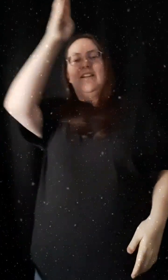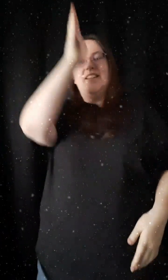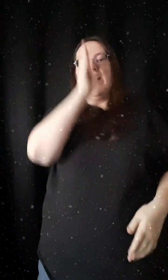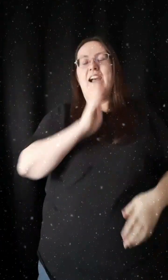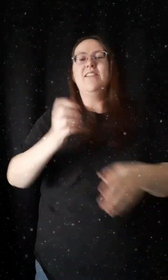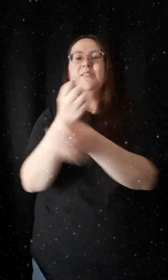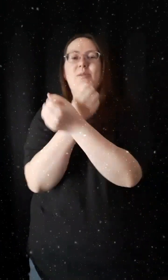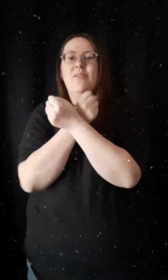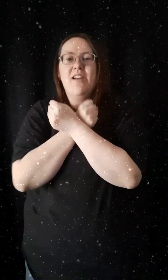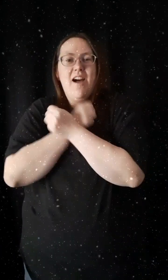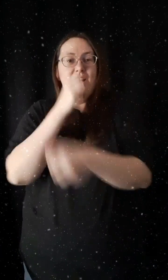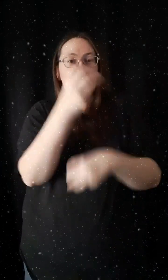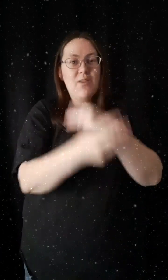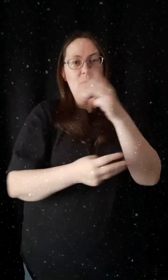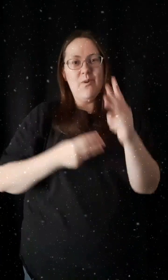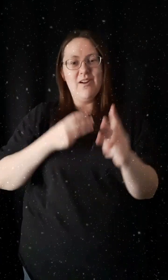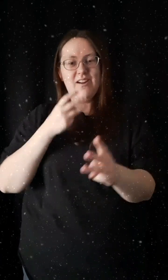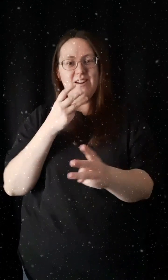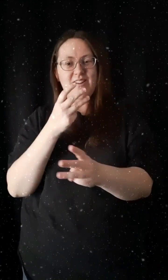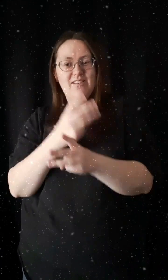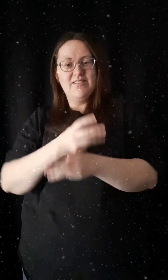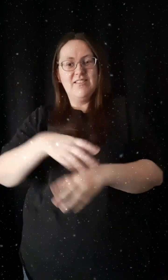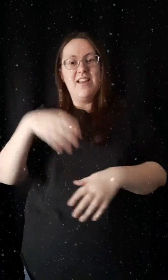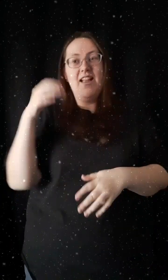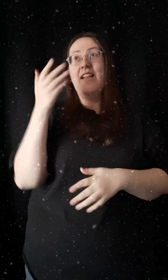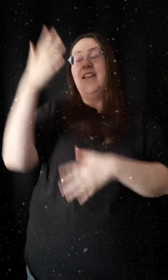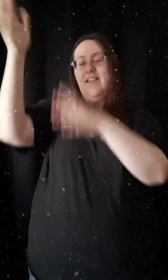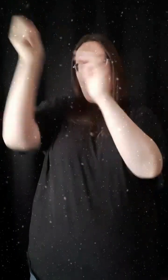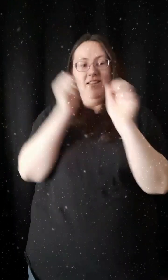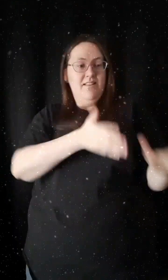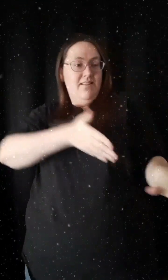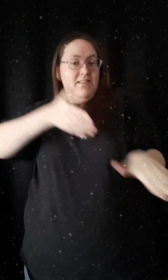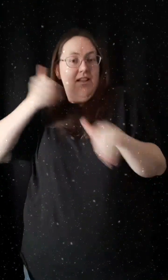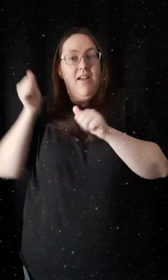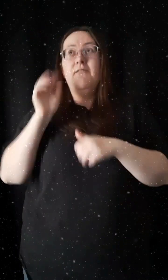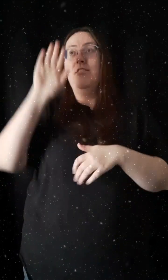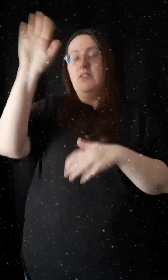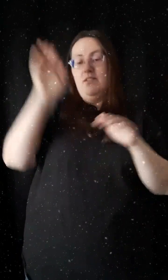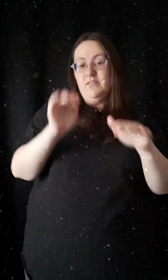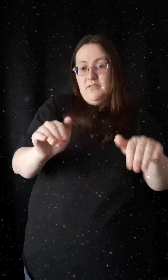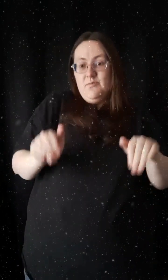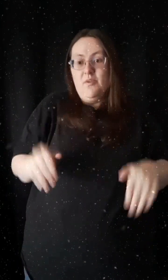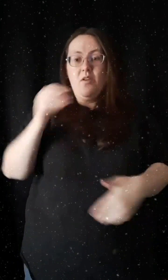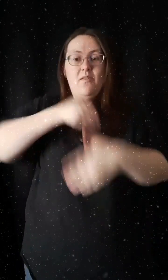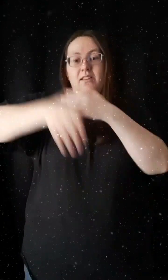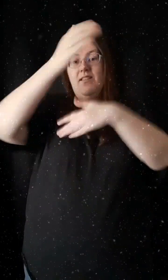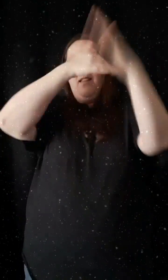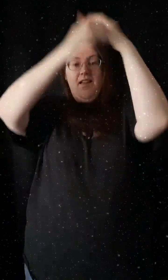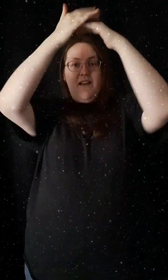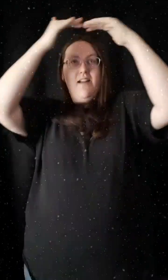God so loved the world He left His throne on high